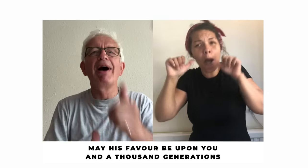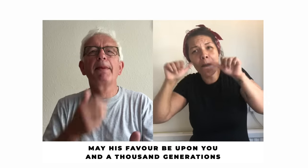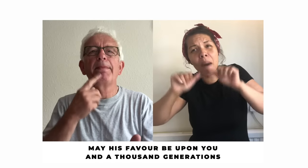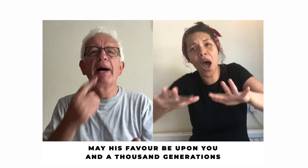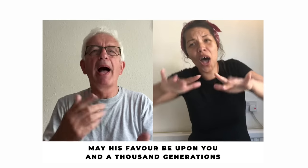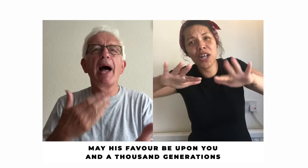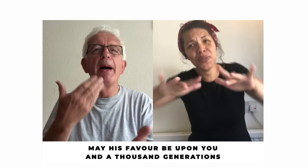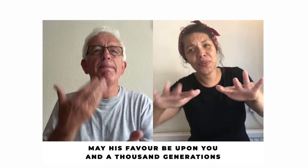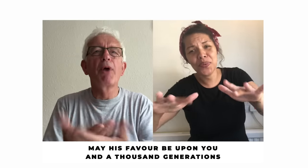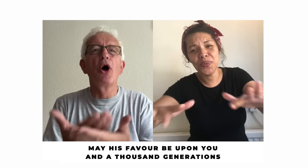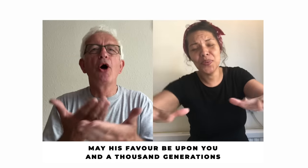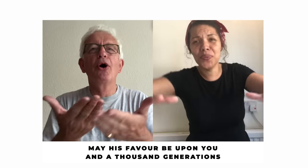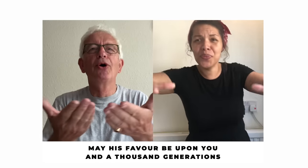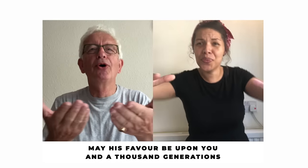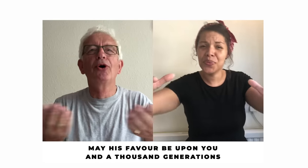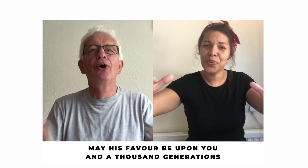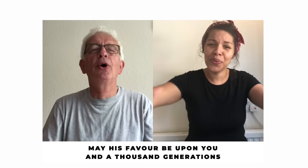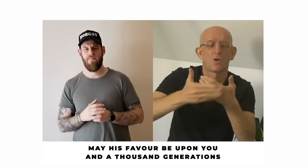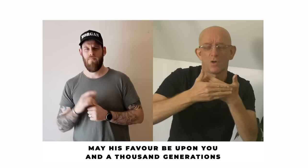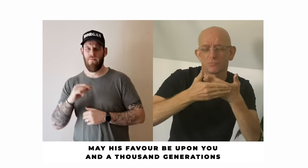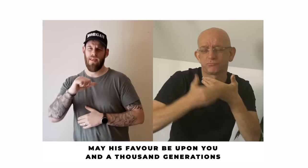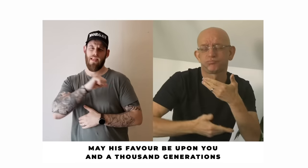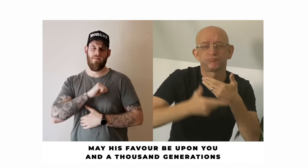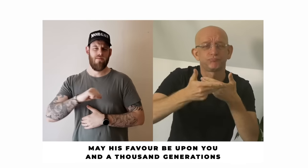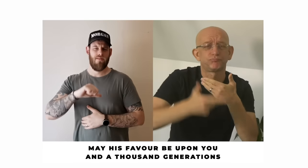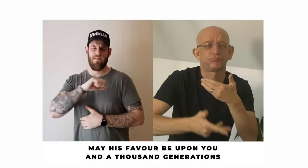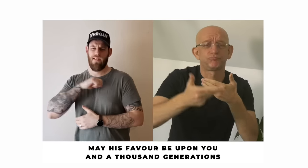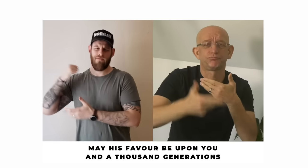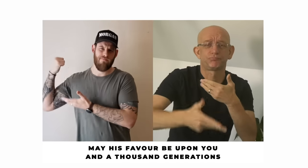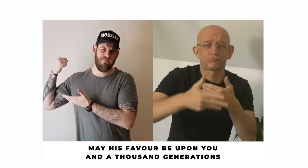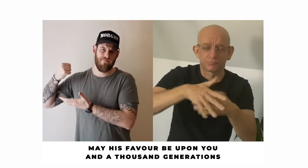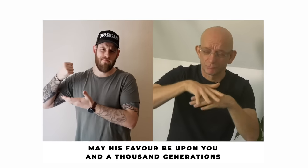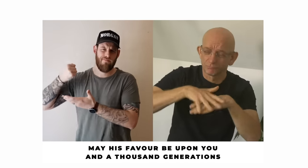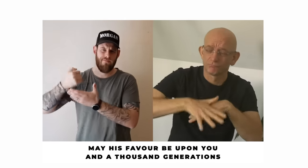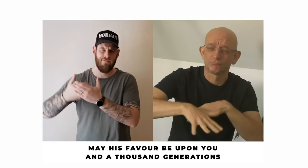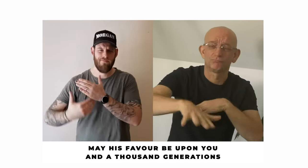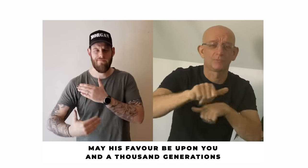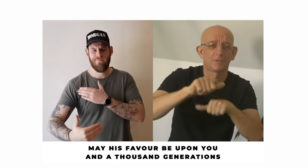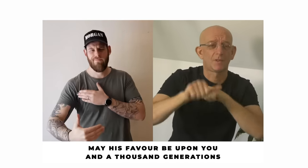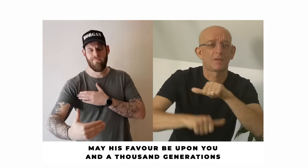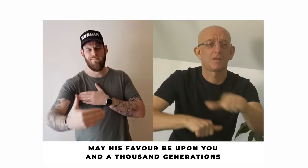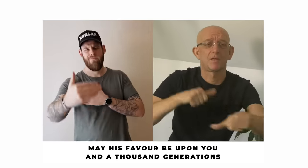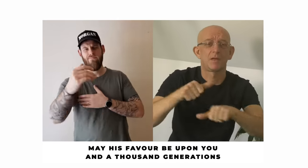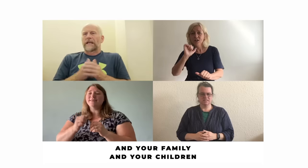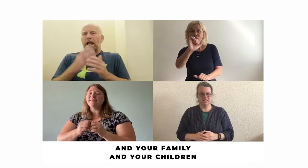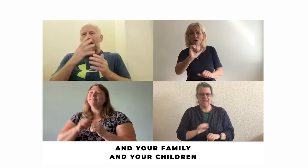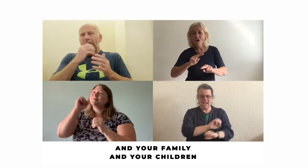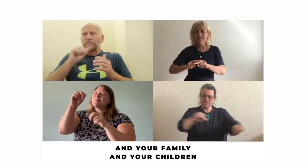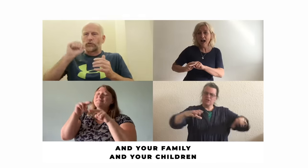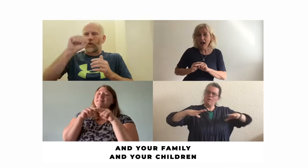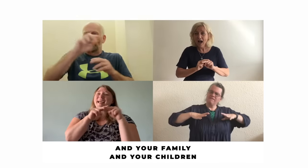May his favour be upon you And 1,000 generations